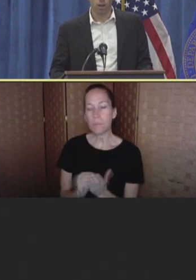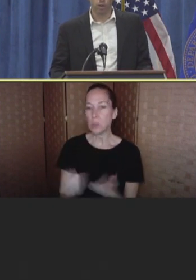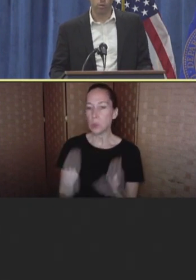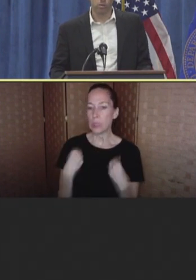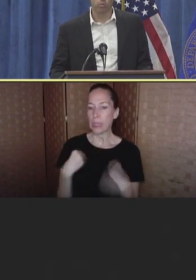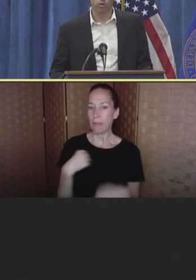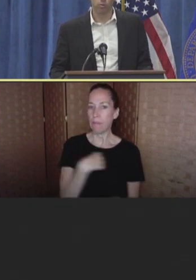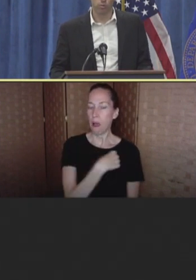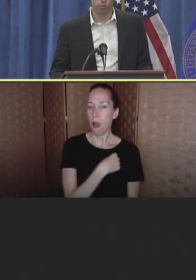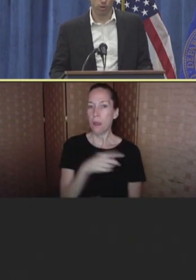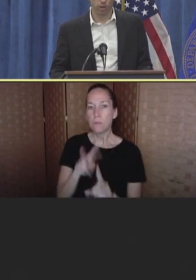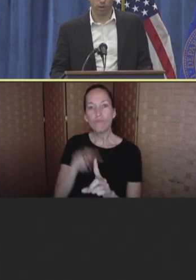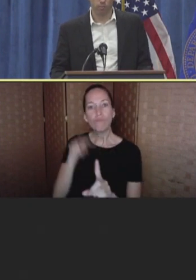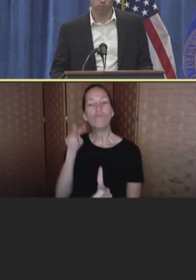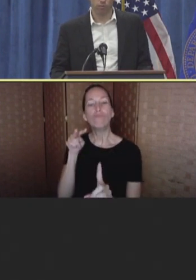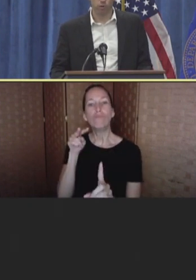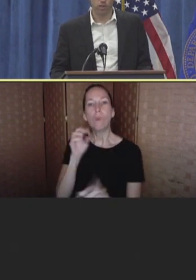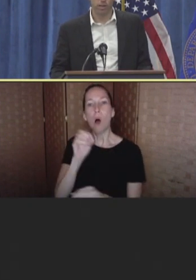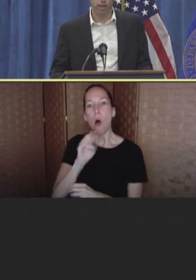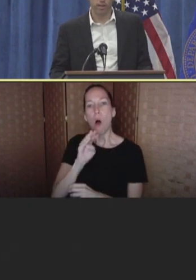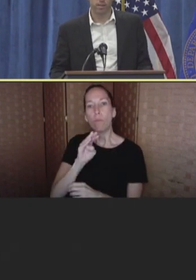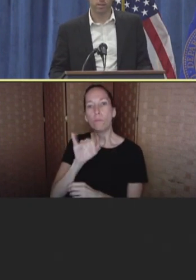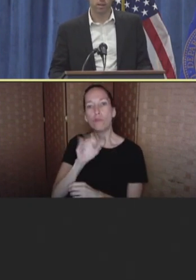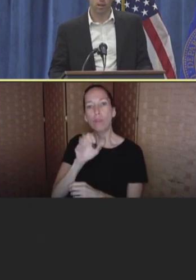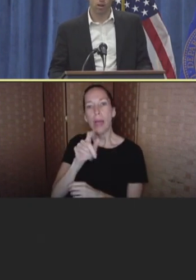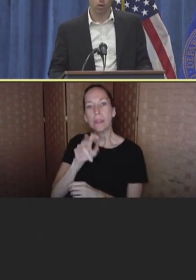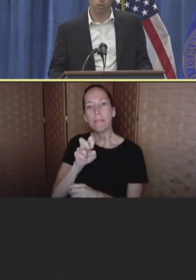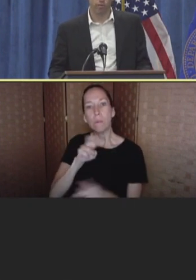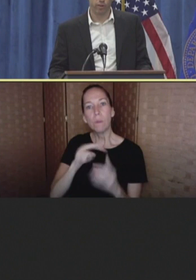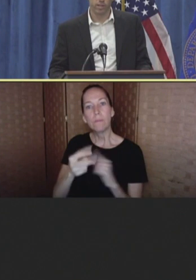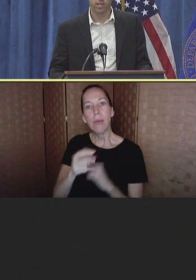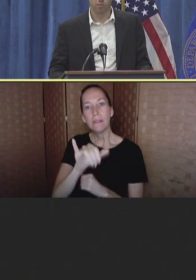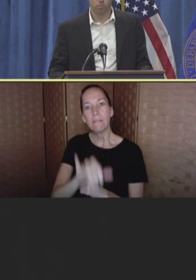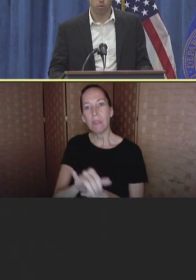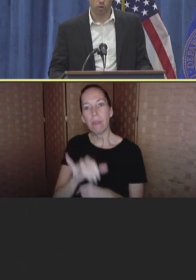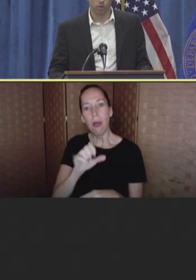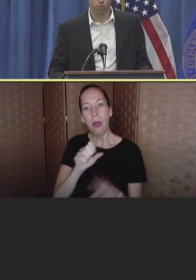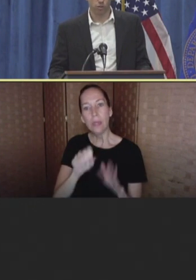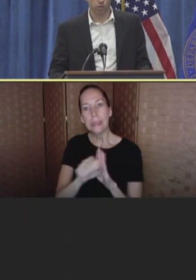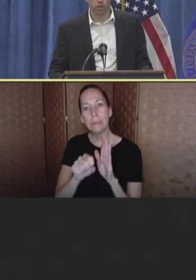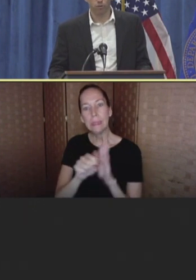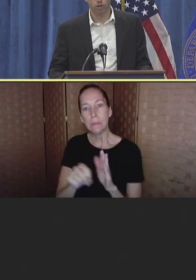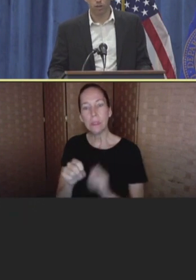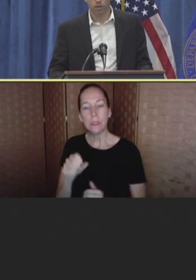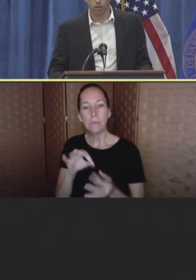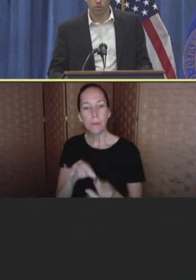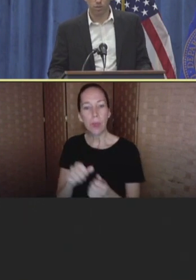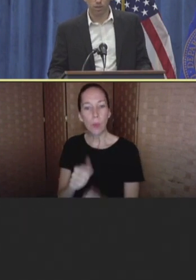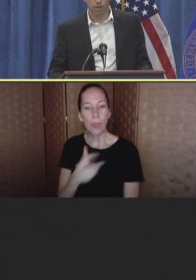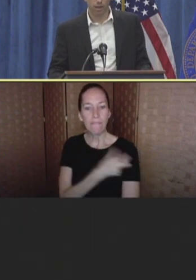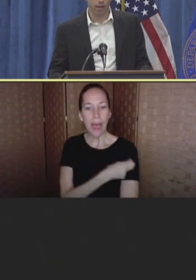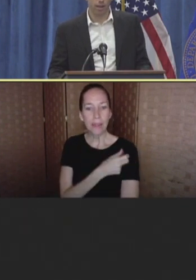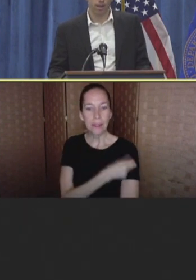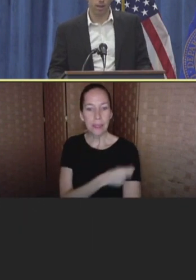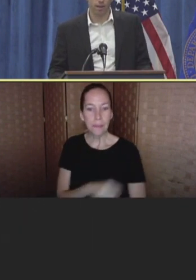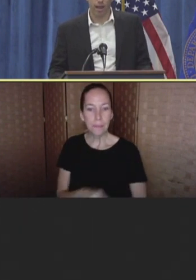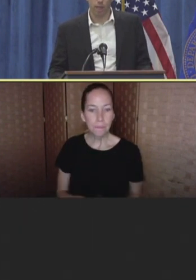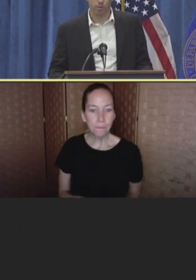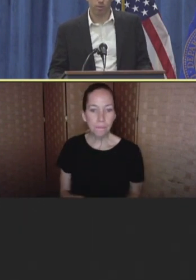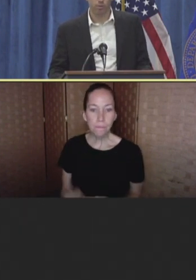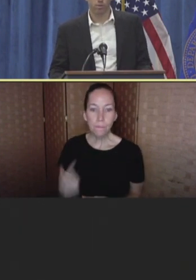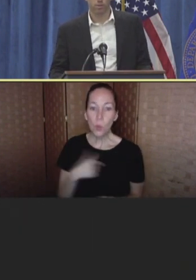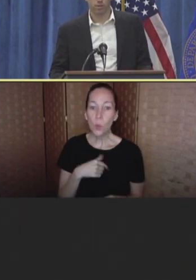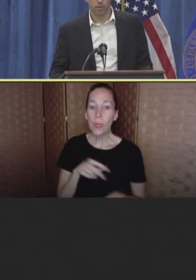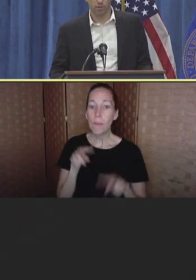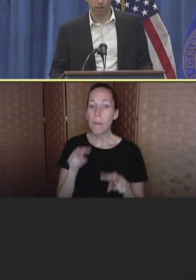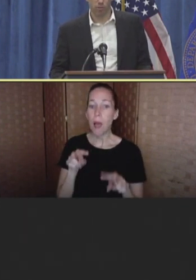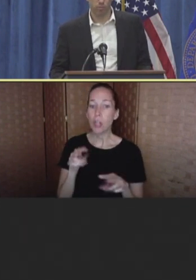We also monitor in 14 days of self-reported [unintelligible] using an app that was developed